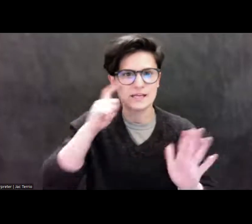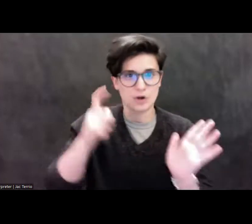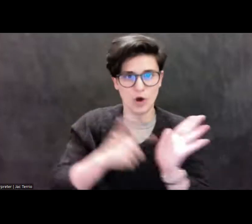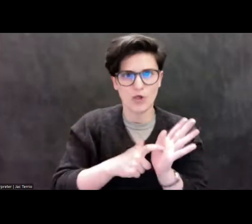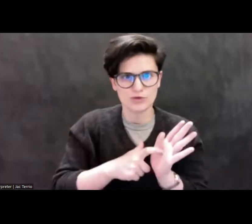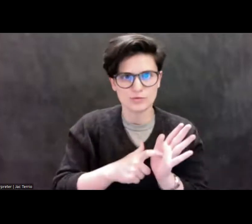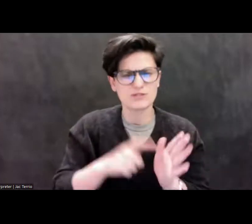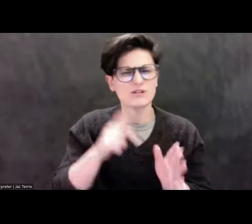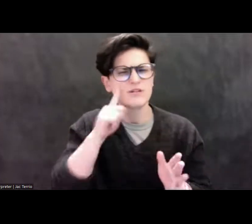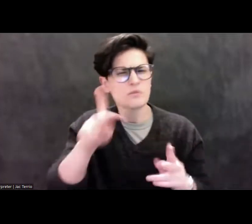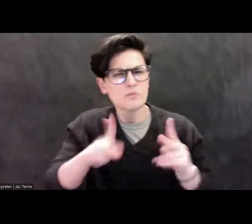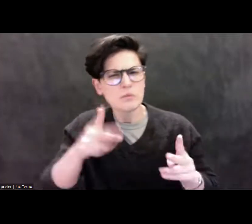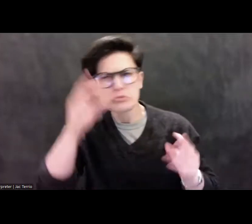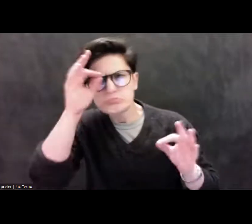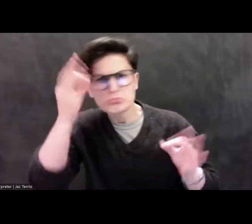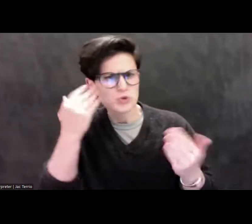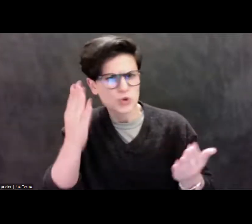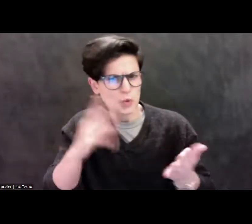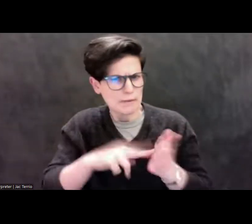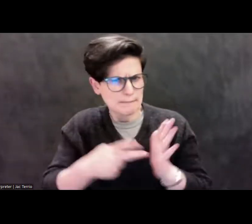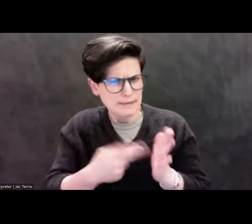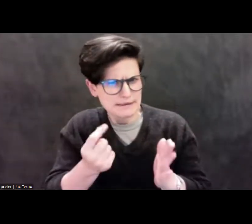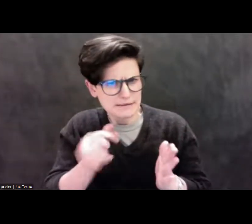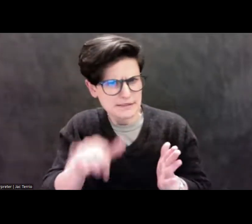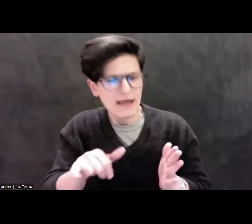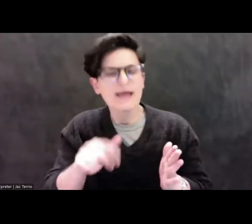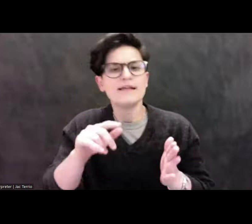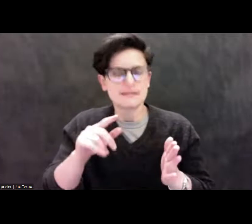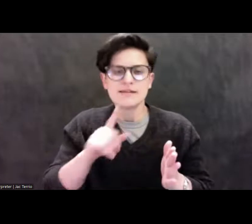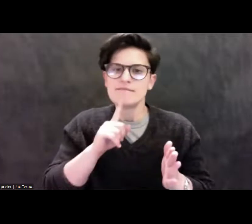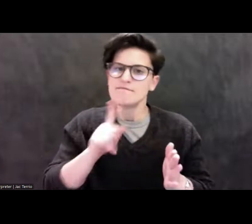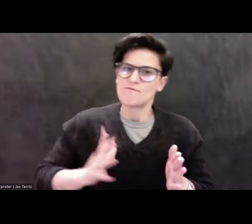15:06:41 A land acknowledgment is a formal statement that recognizes and respects native